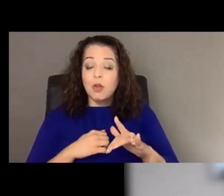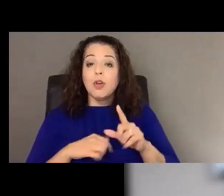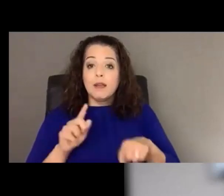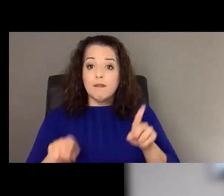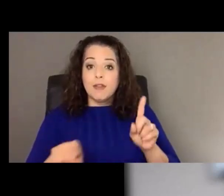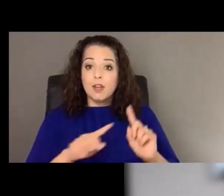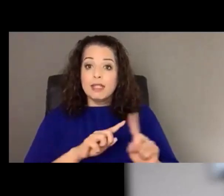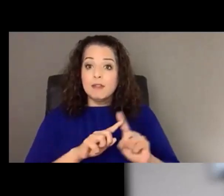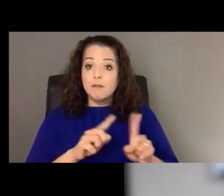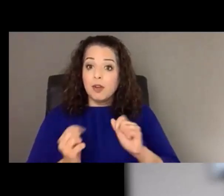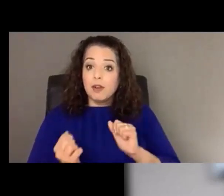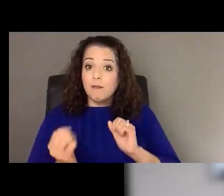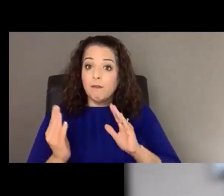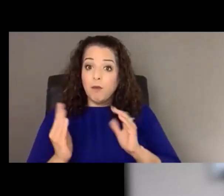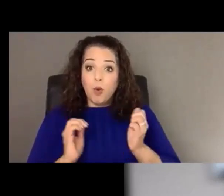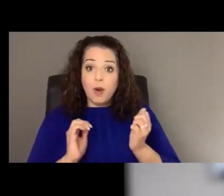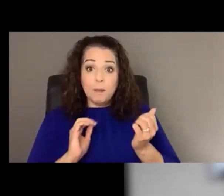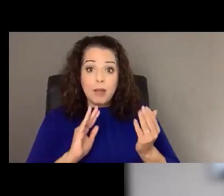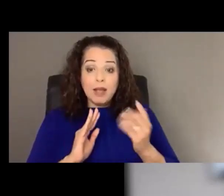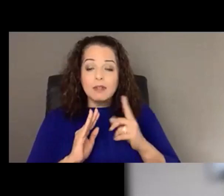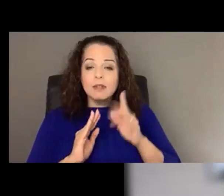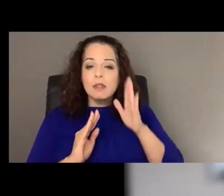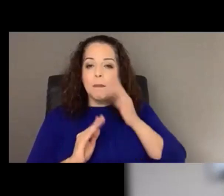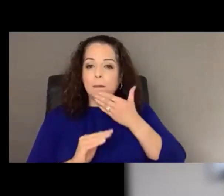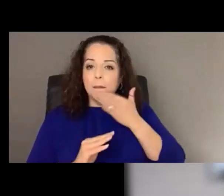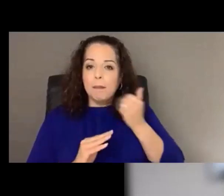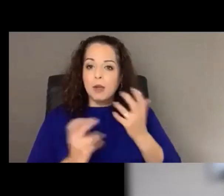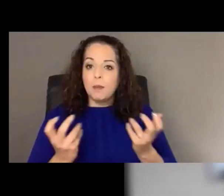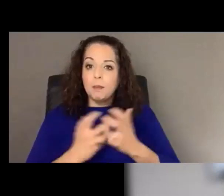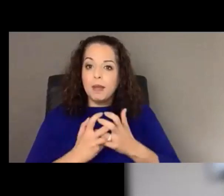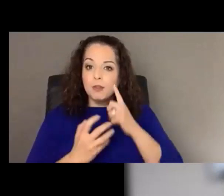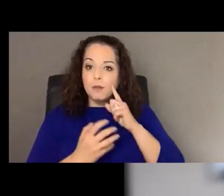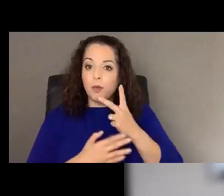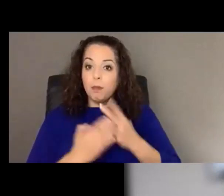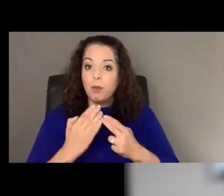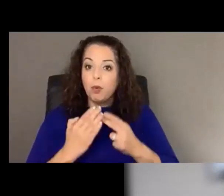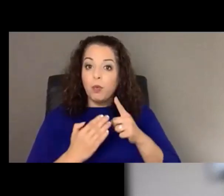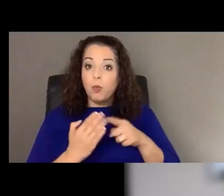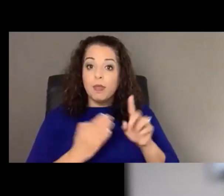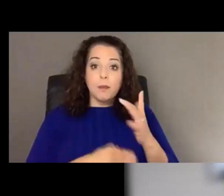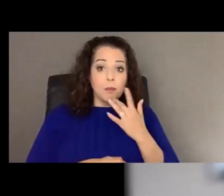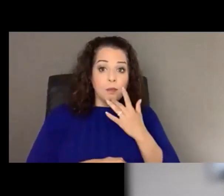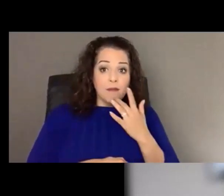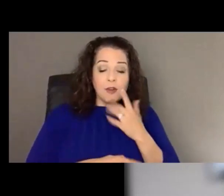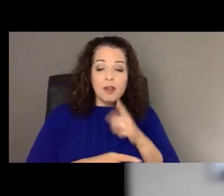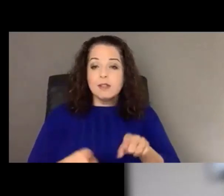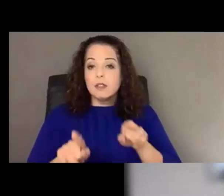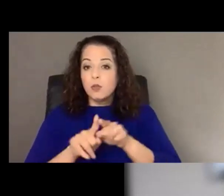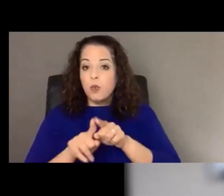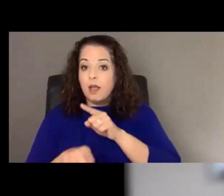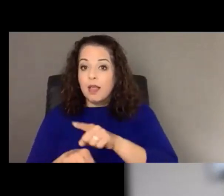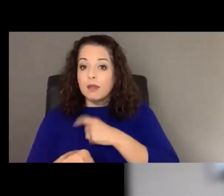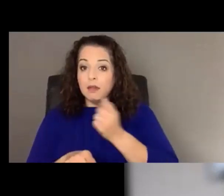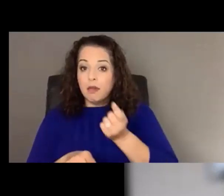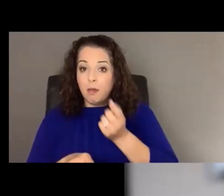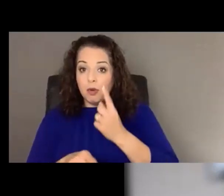the more that it will be a better match for both what the preferences are as well as the comprehension abilities